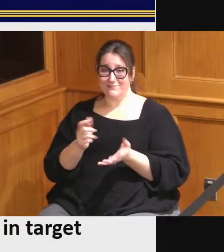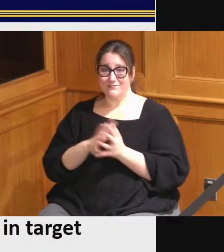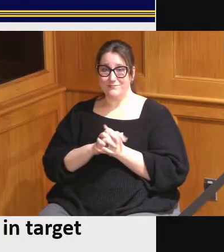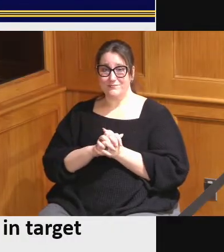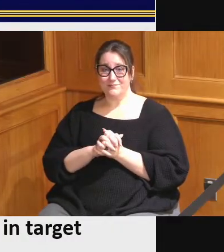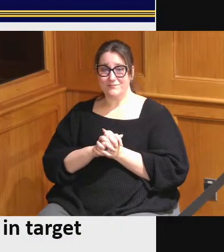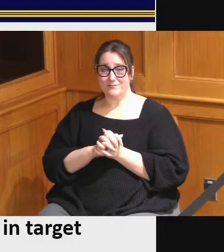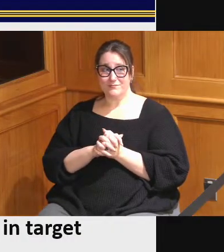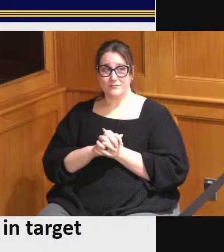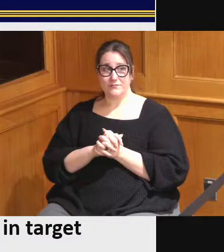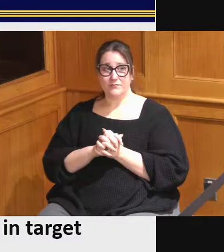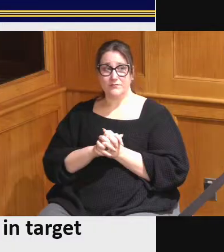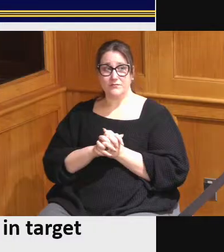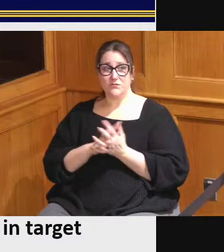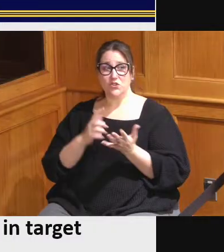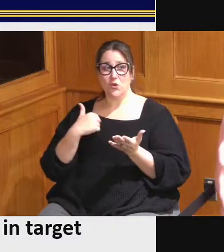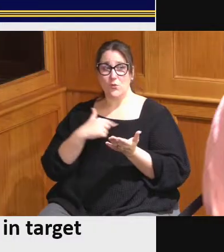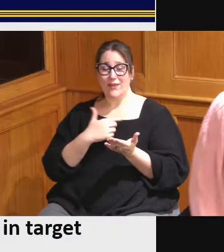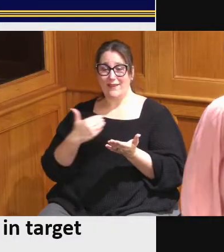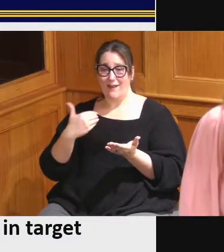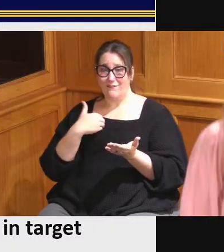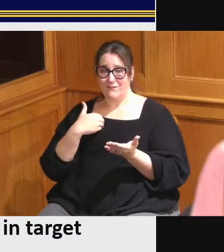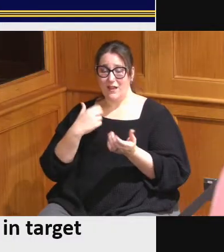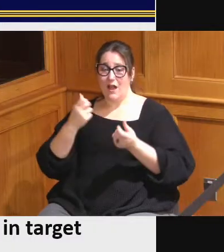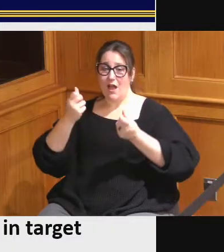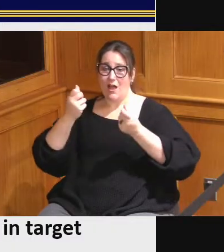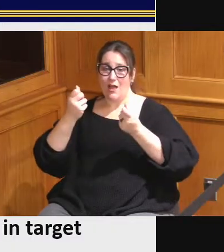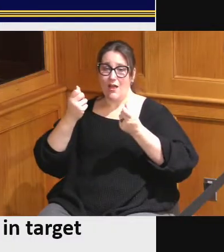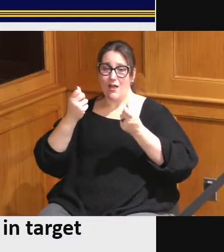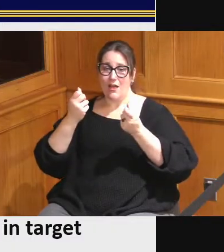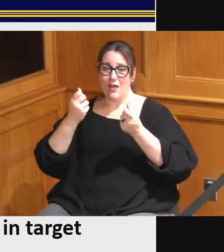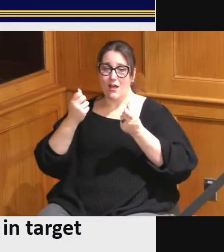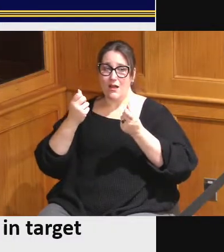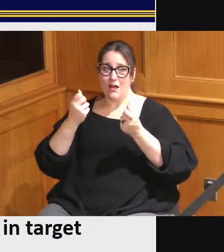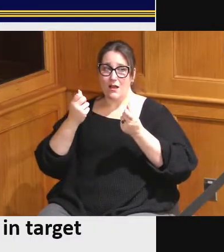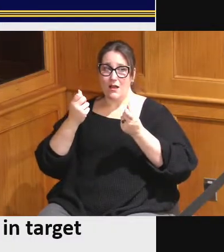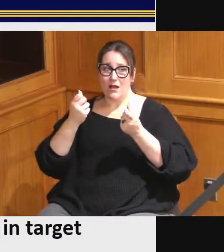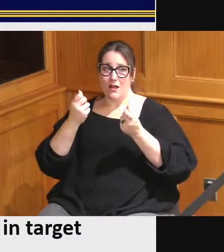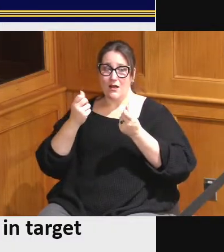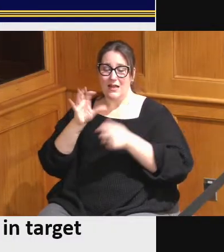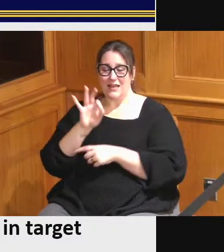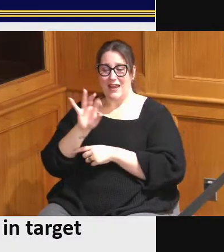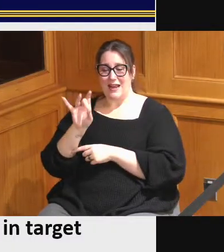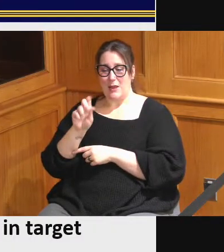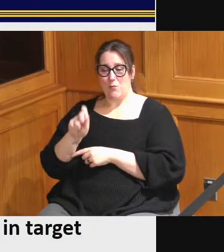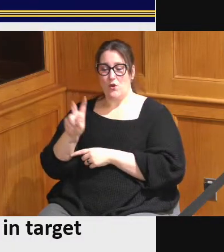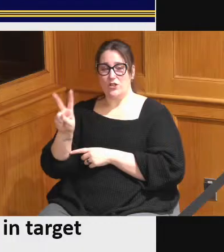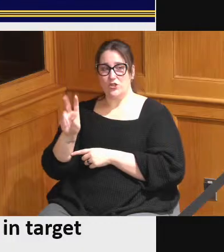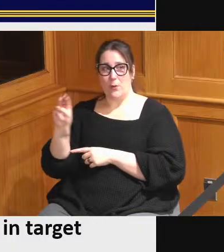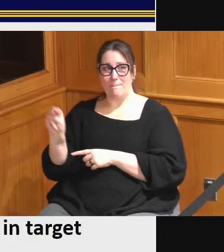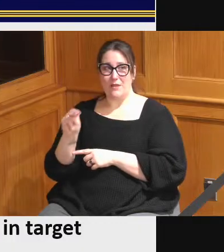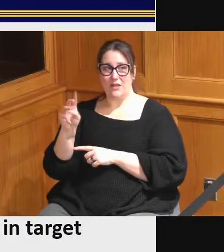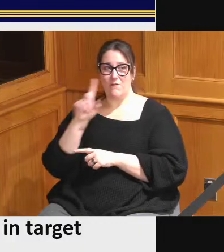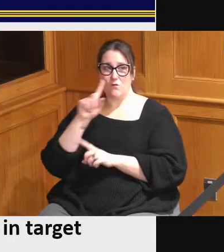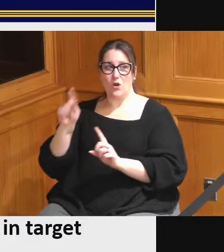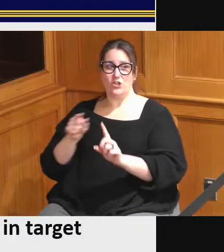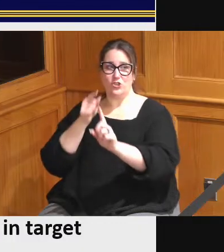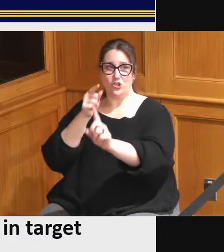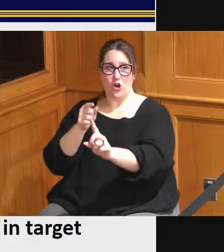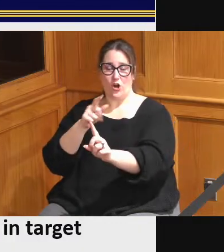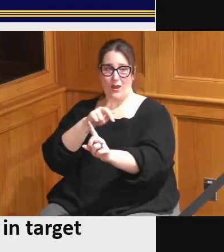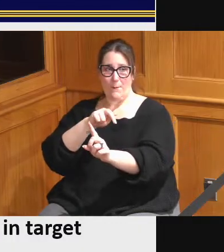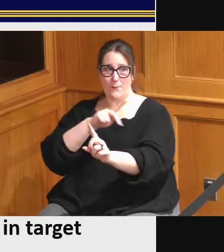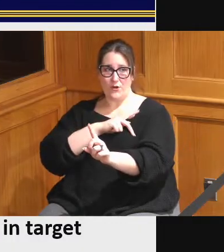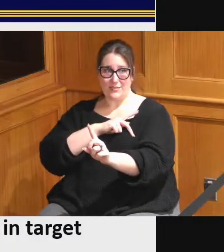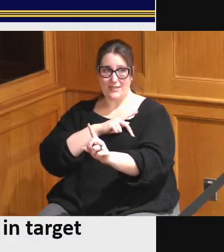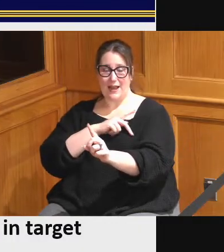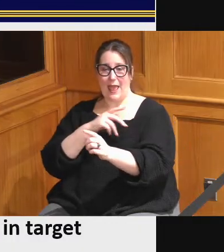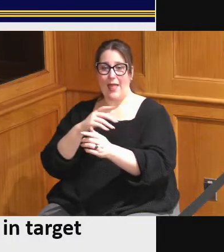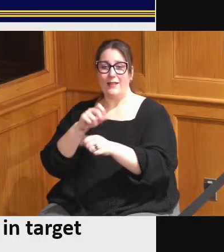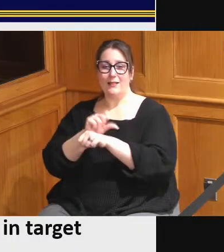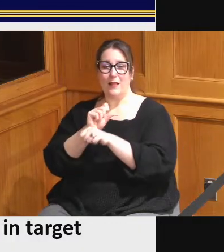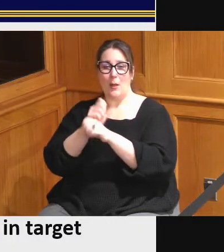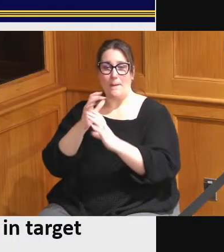what we have here our allotted 98.2 million in targeted personnel budget. Right? That's a 2%